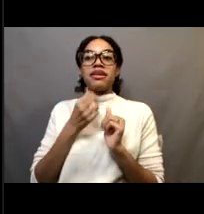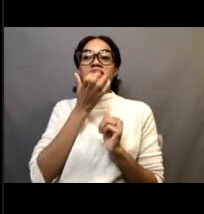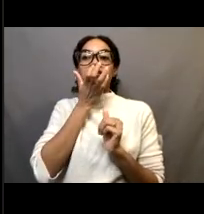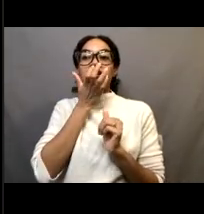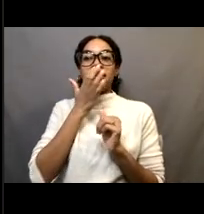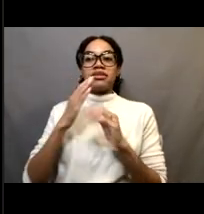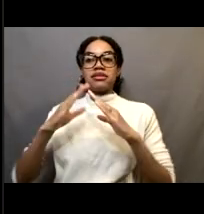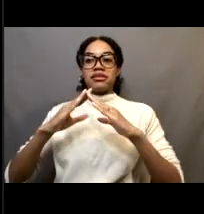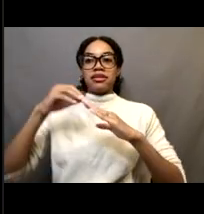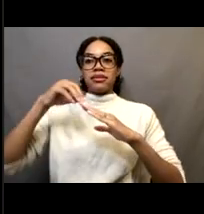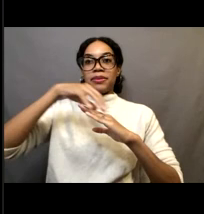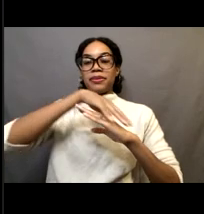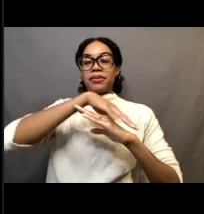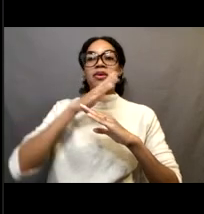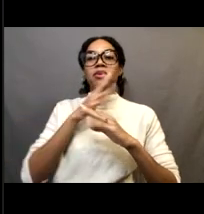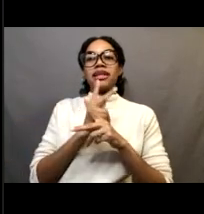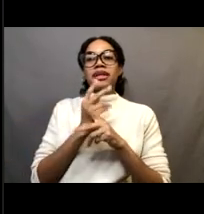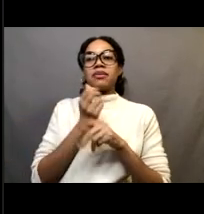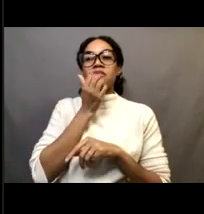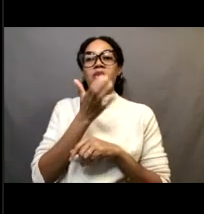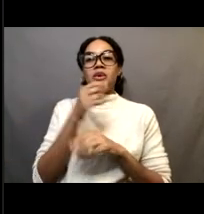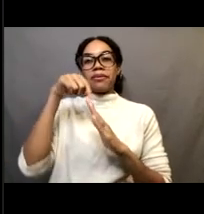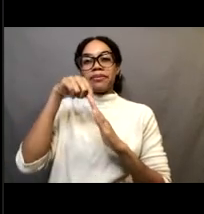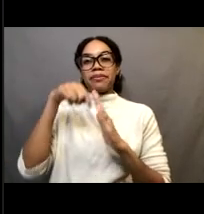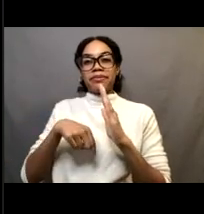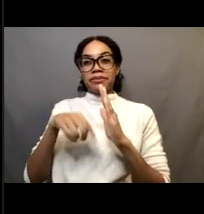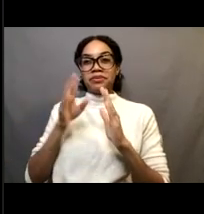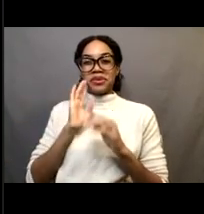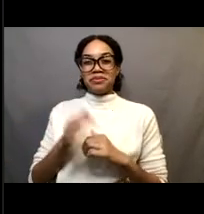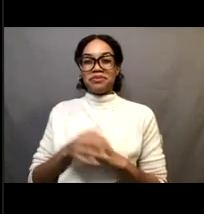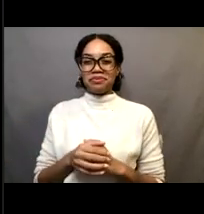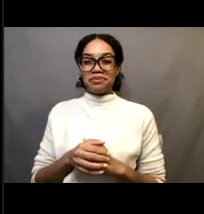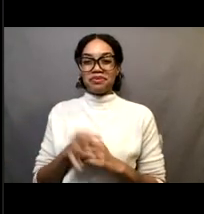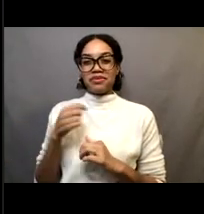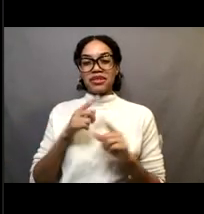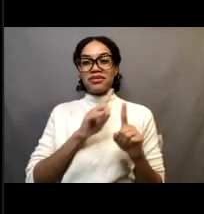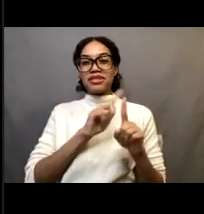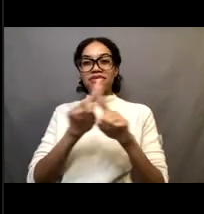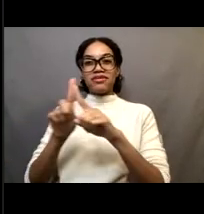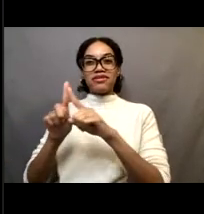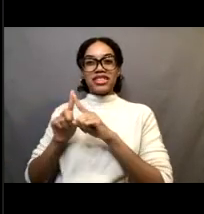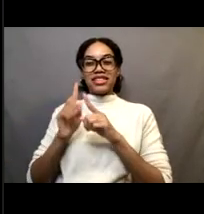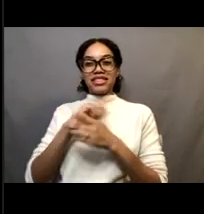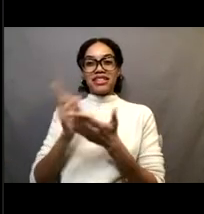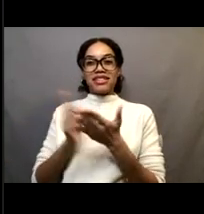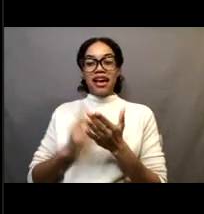So I think it's interesting to think about how the designs that we have are specific for our place